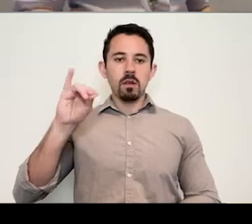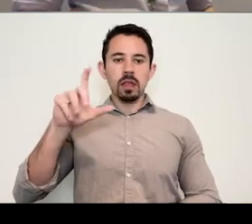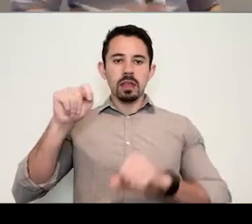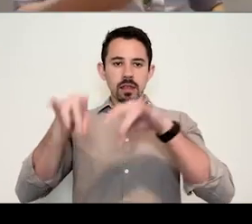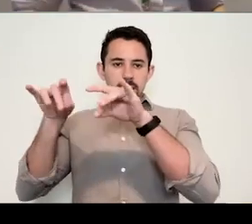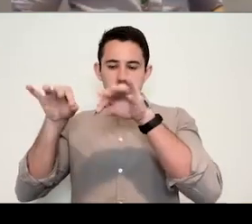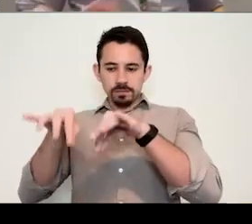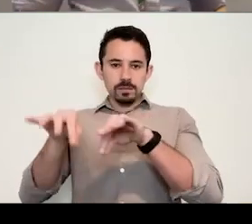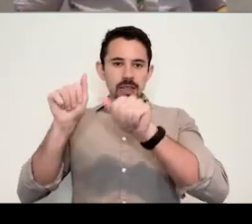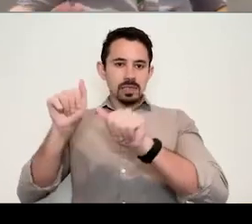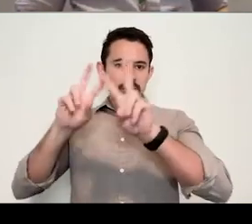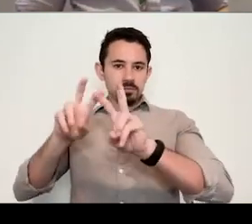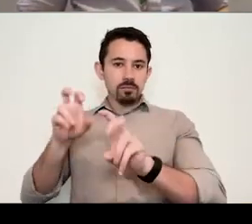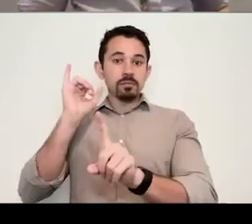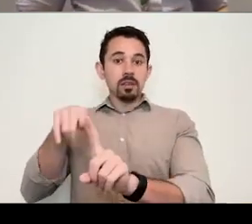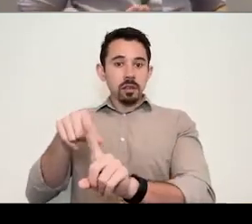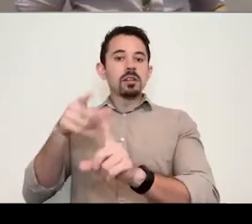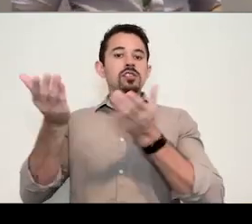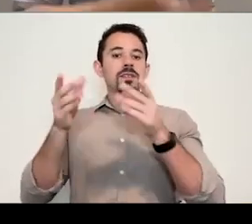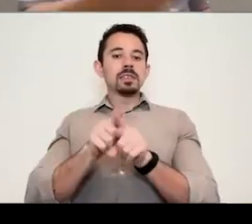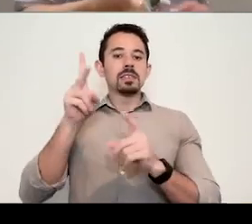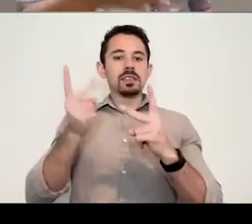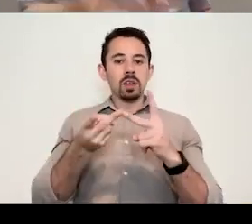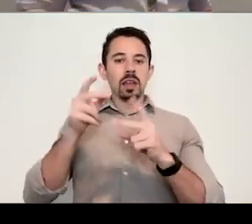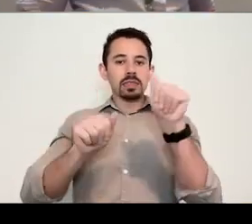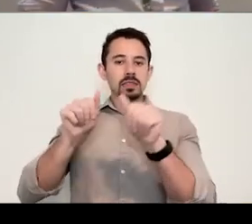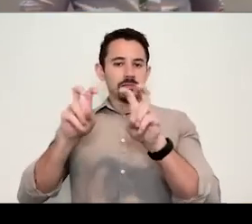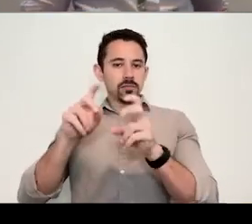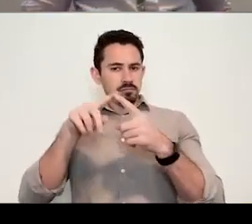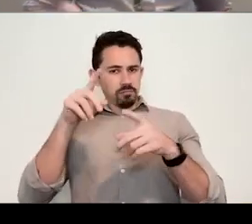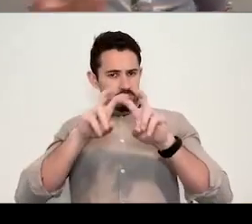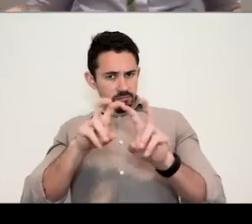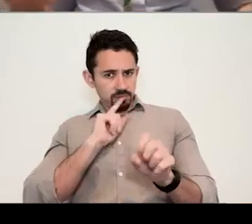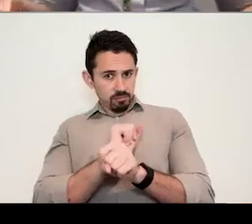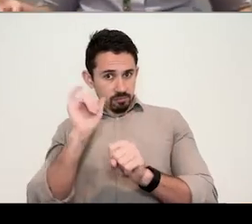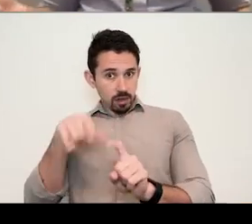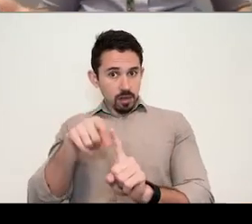them to a crystal violet assay which served as a secondary assay to determine which compounds